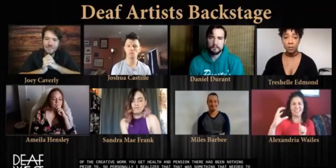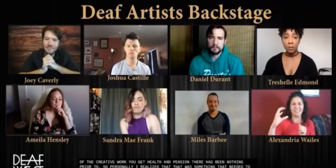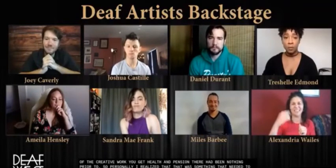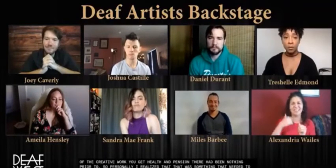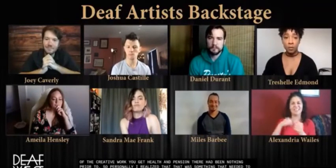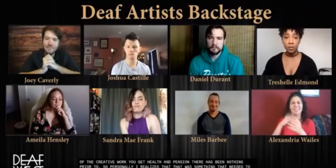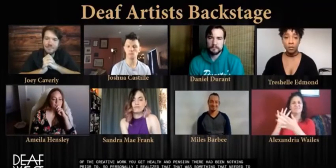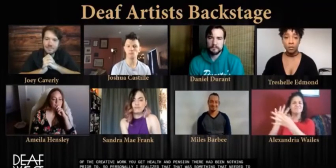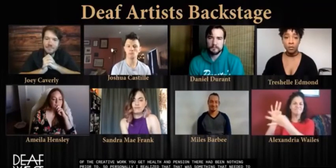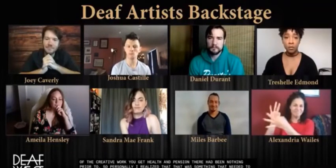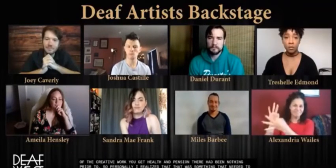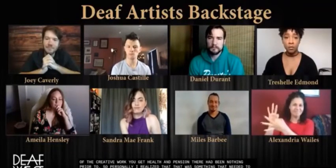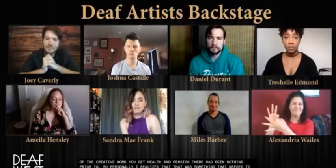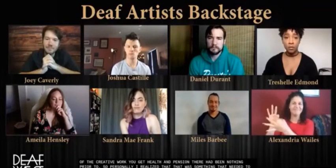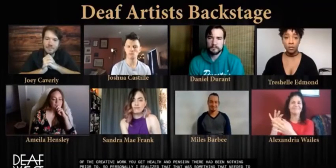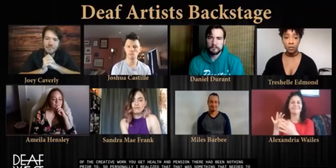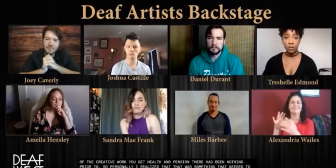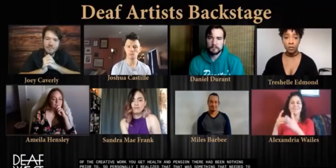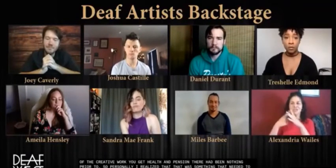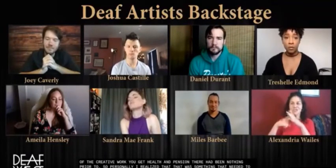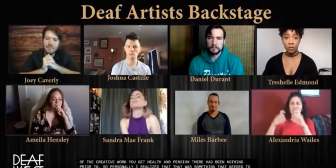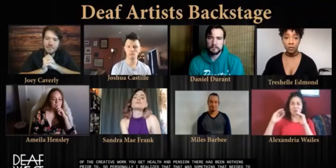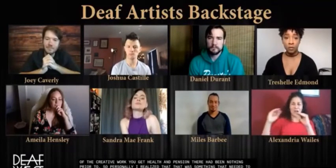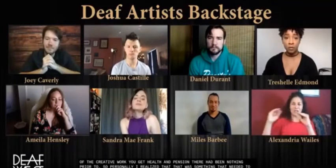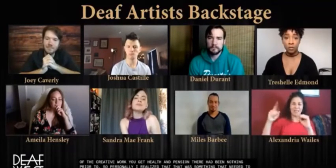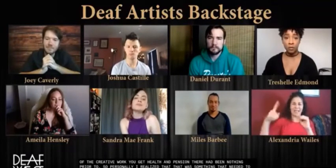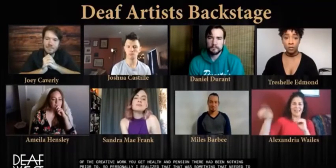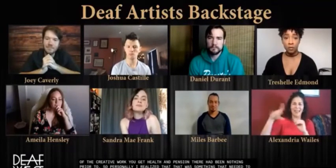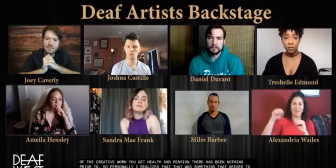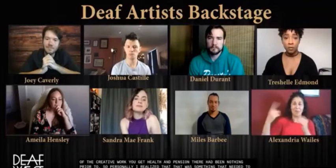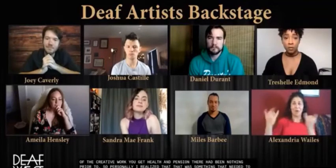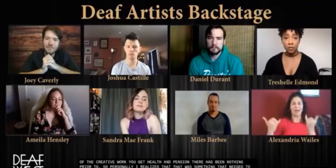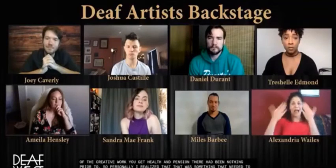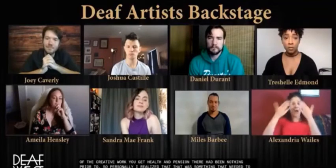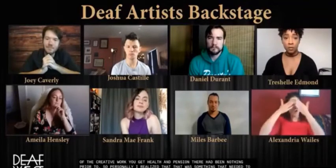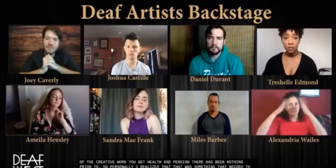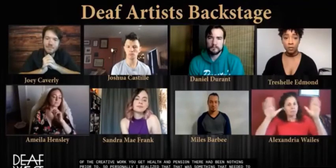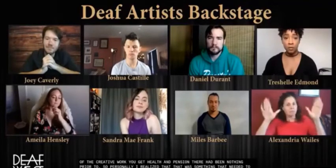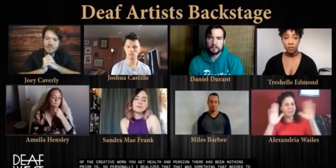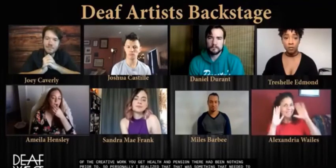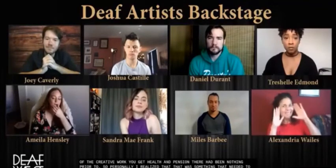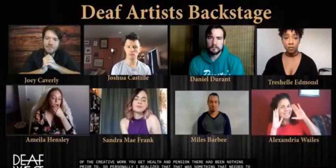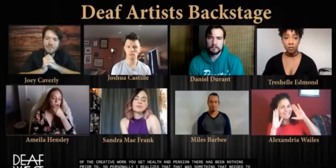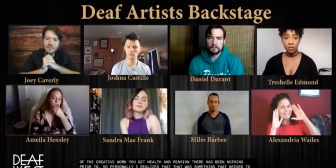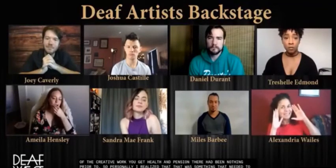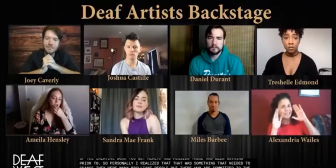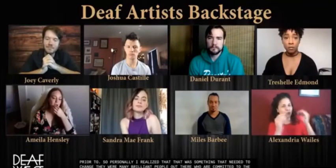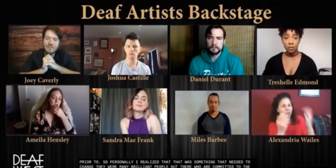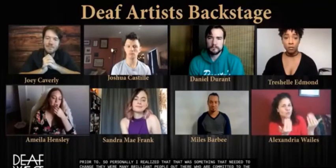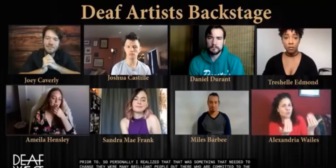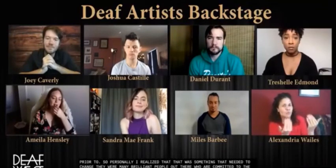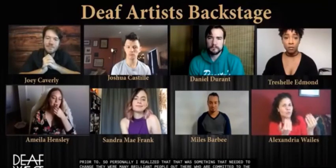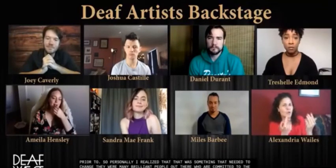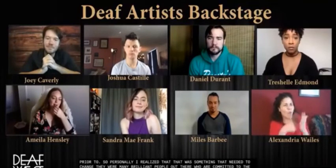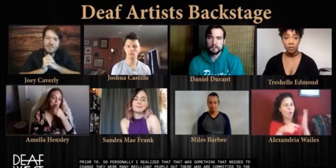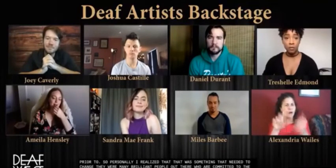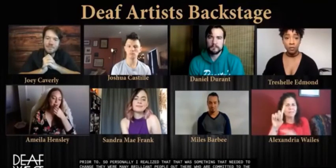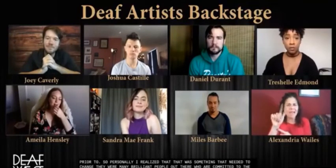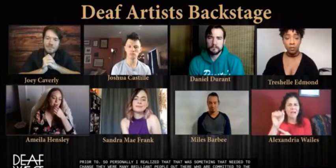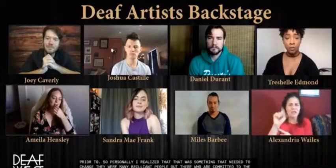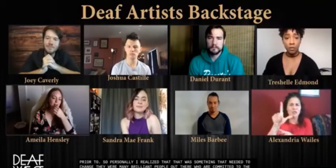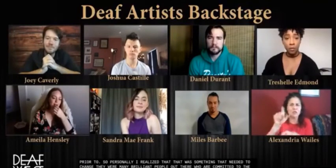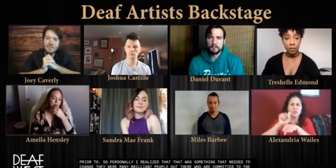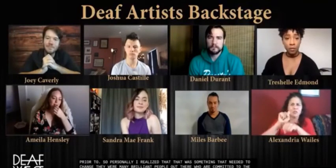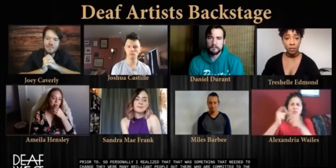So, I reached out to the E.D.C. and educated them about that, and they were open to listening